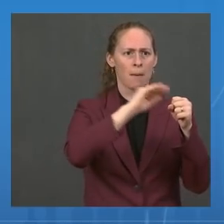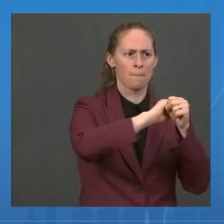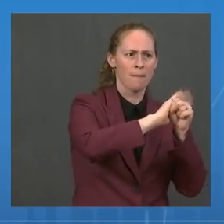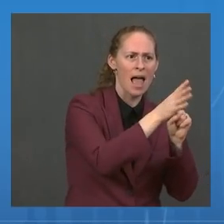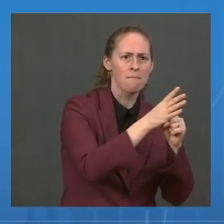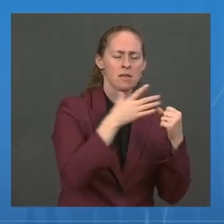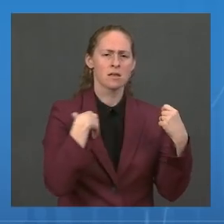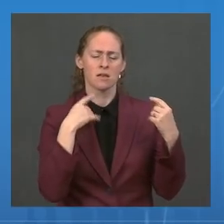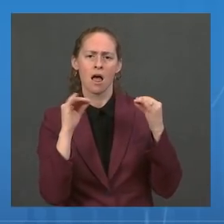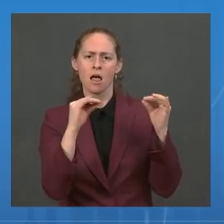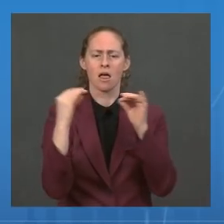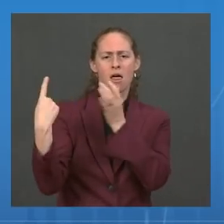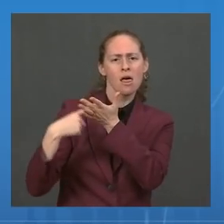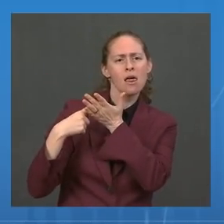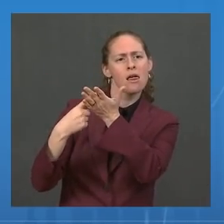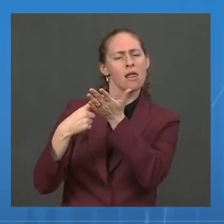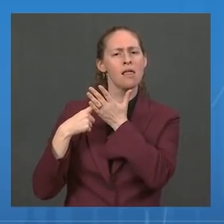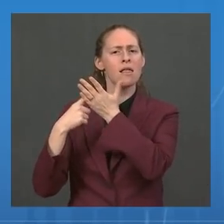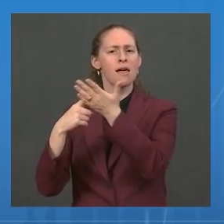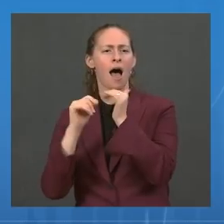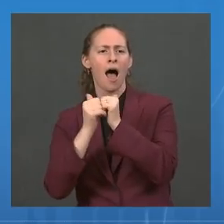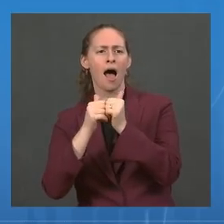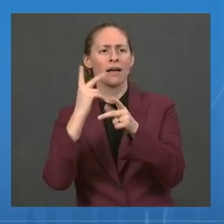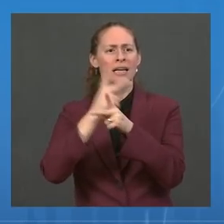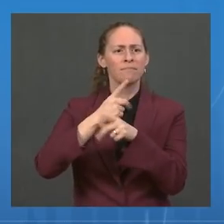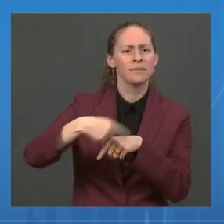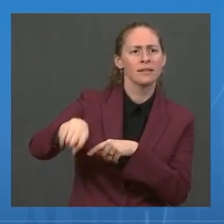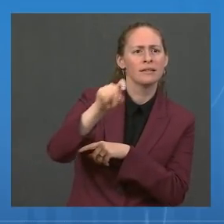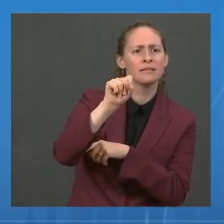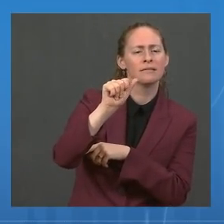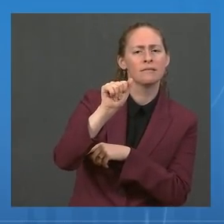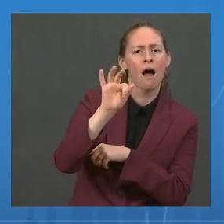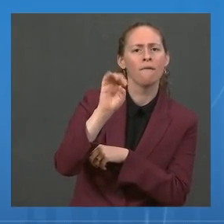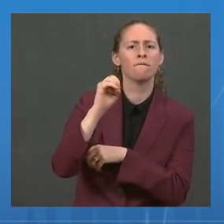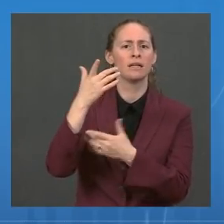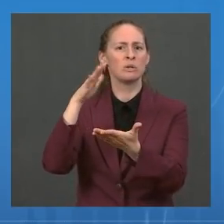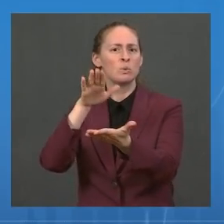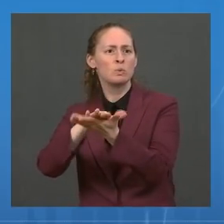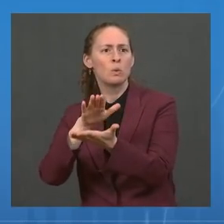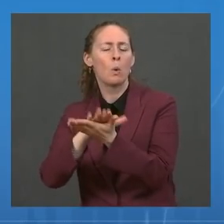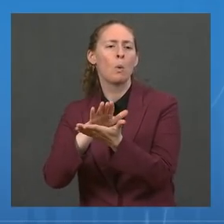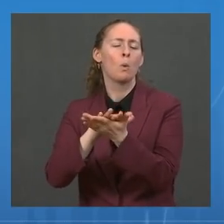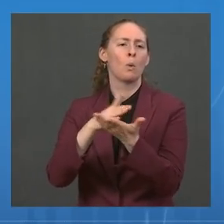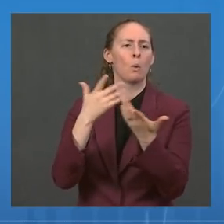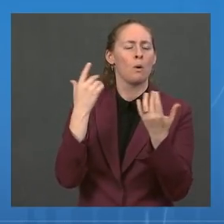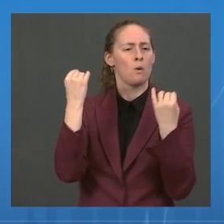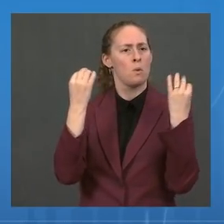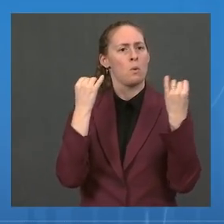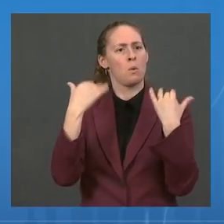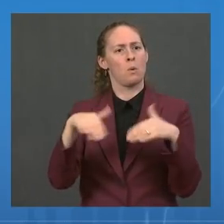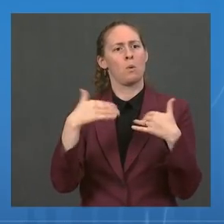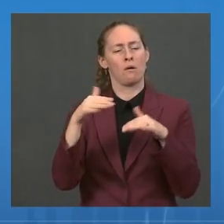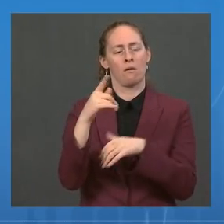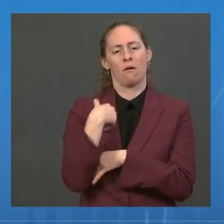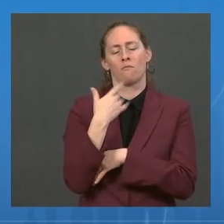And they recently started school, and we are so grateful that they have the chance to learn in person and enjoy social time with their peers.